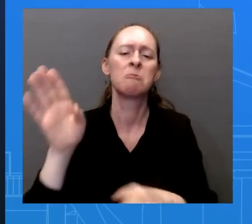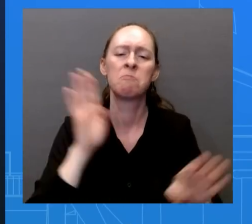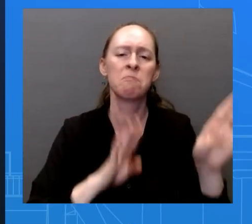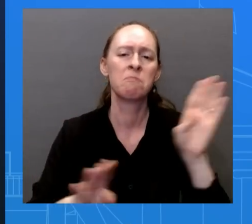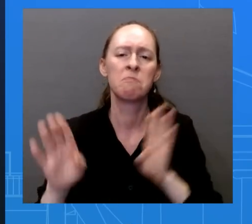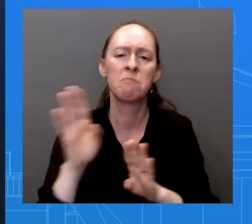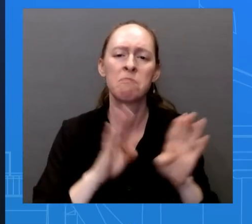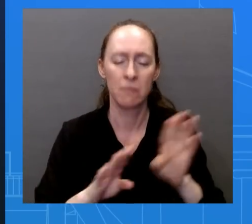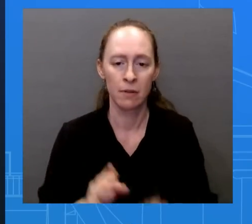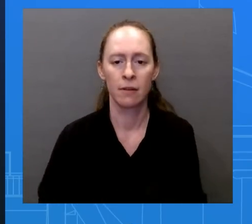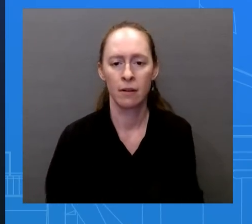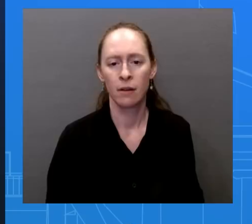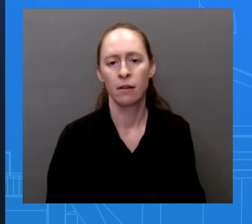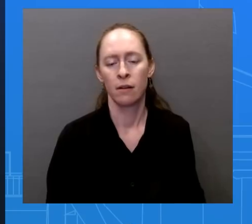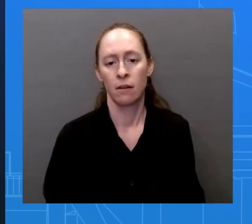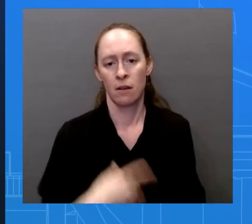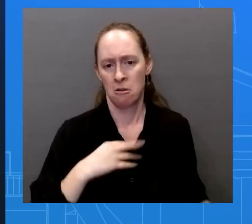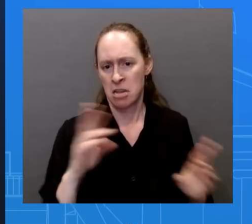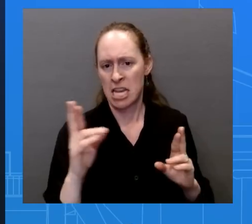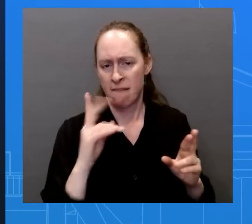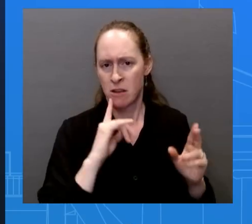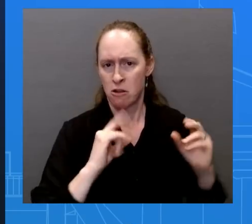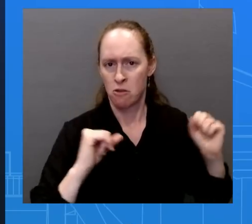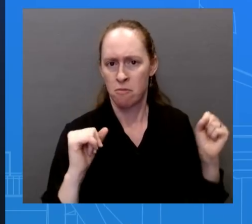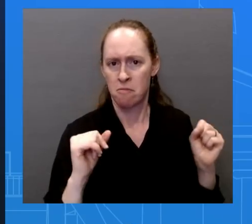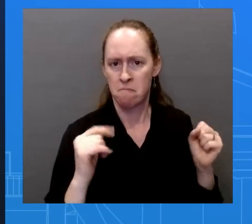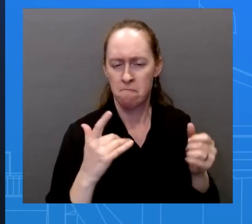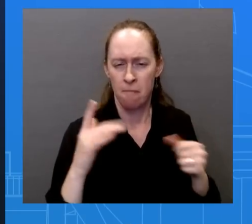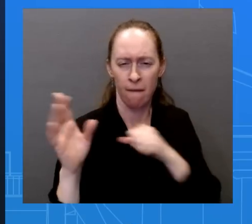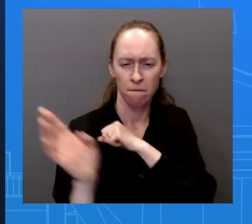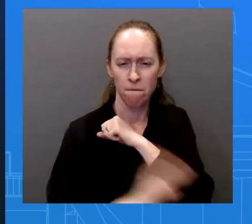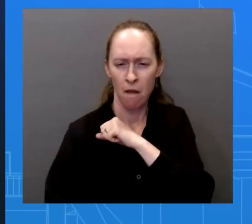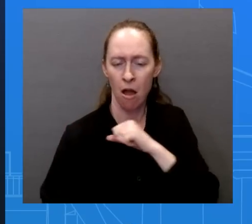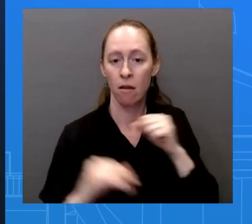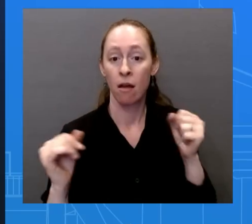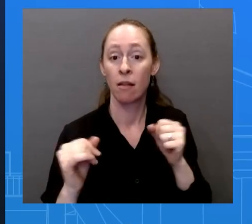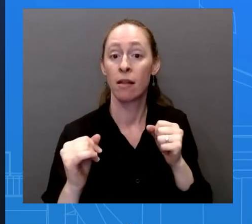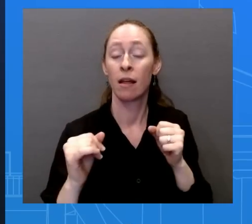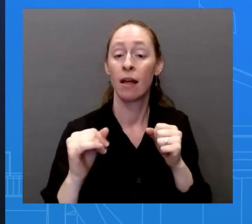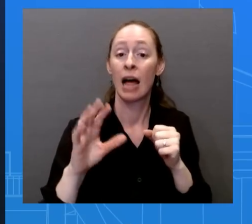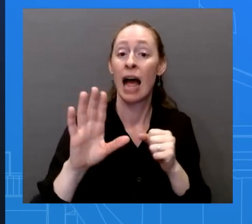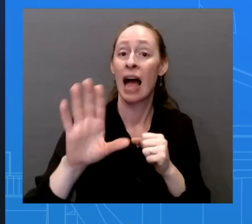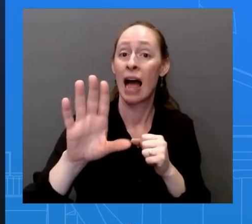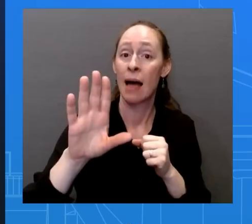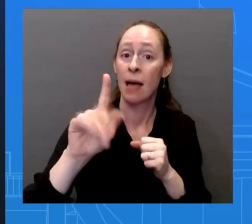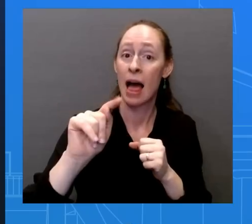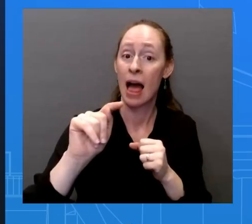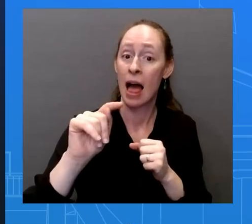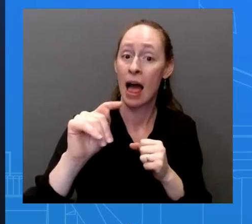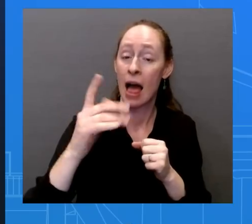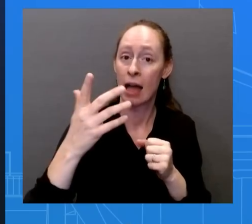because of congressional inaction. And I think it's really important, for -- obviously, it's important that we have enough testing.